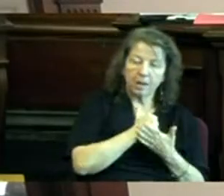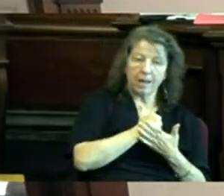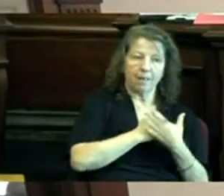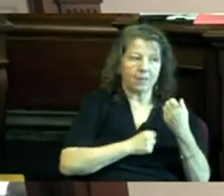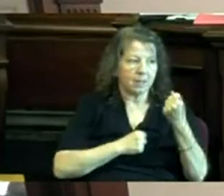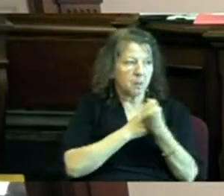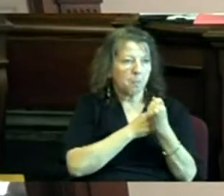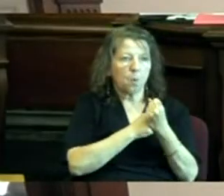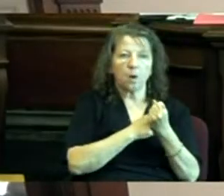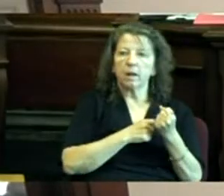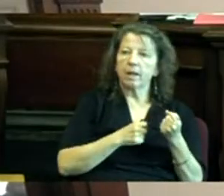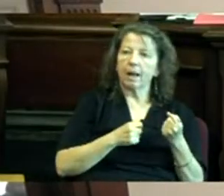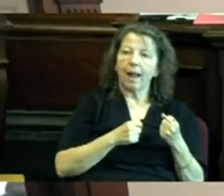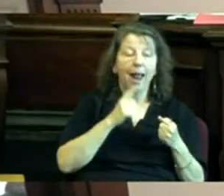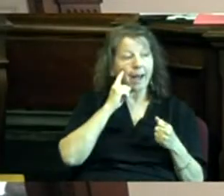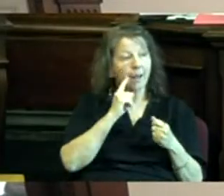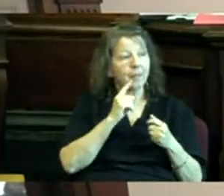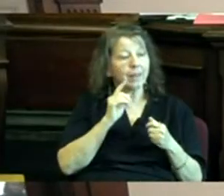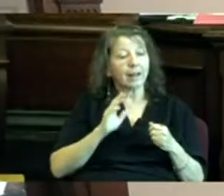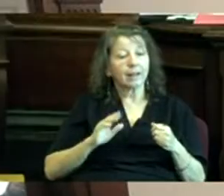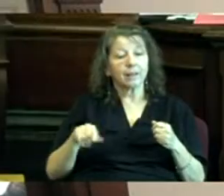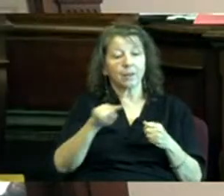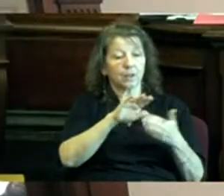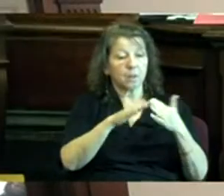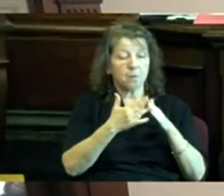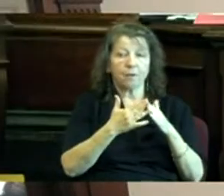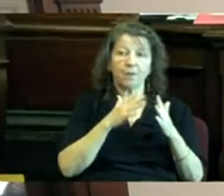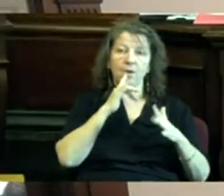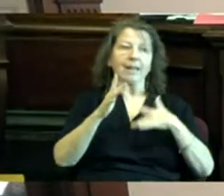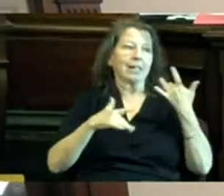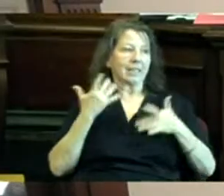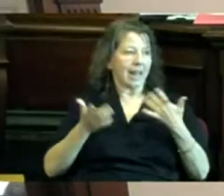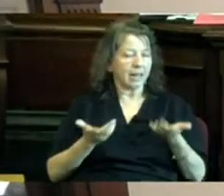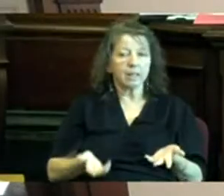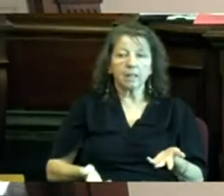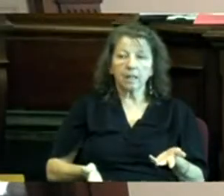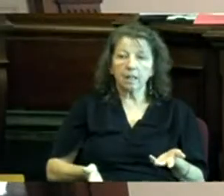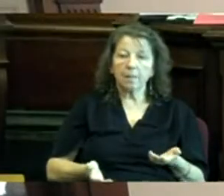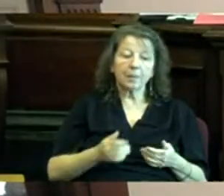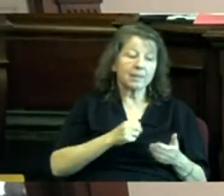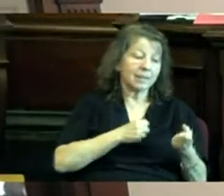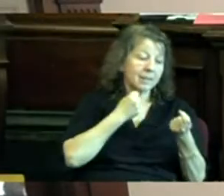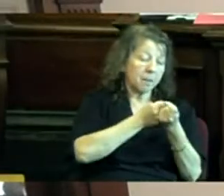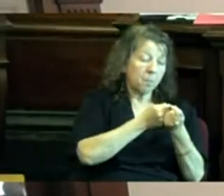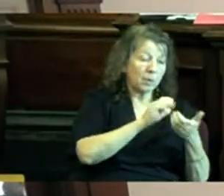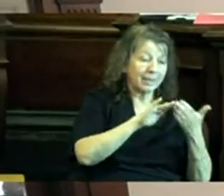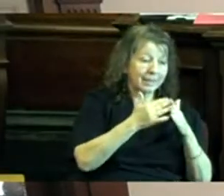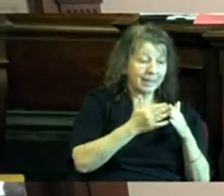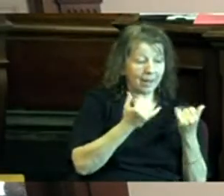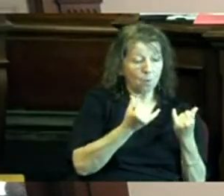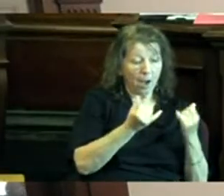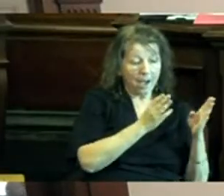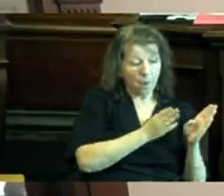administration has been fantastic. They've really embraced it. And I've seen a lot